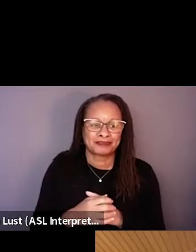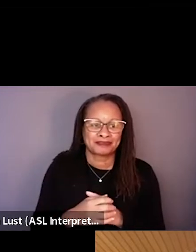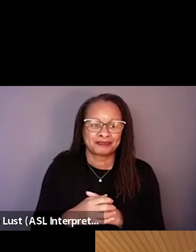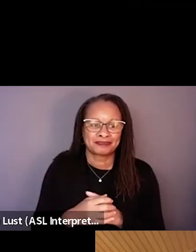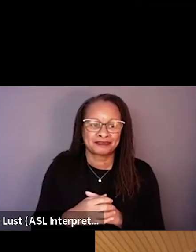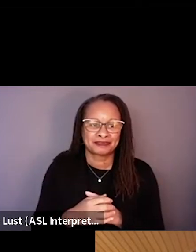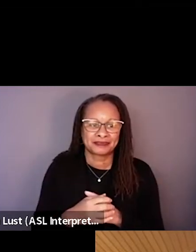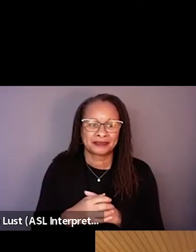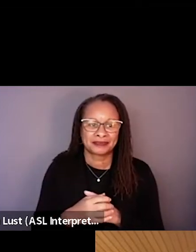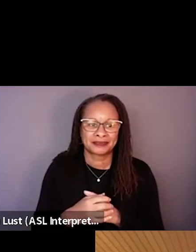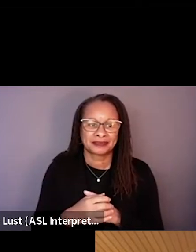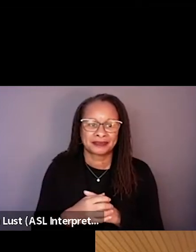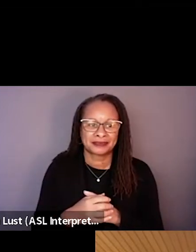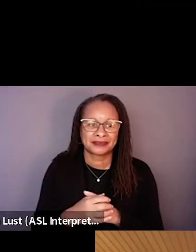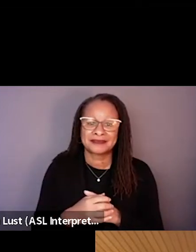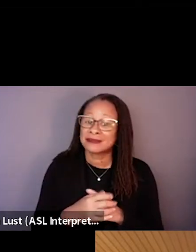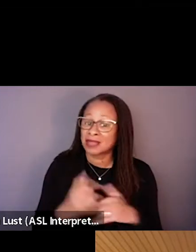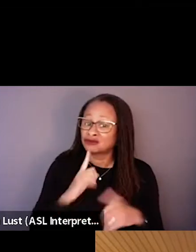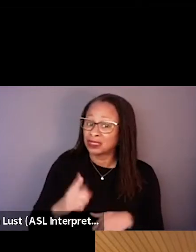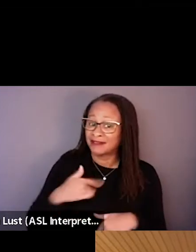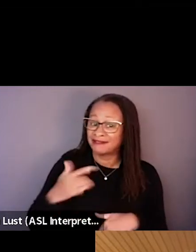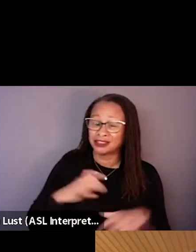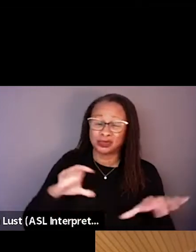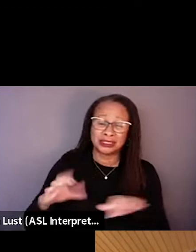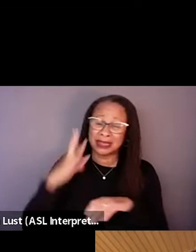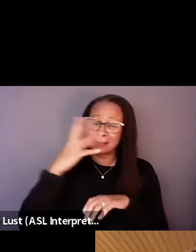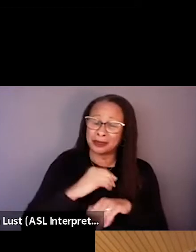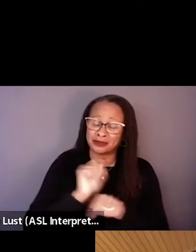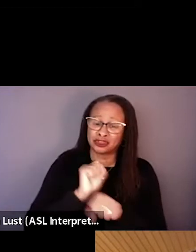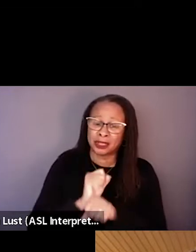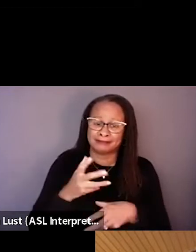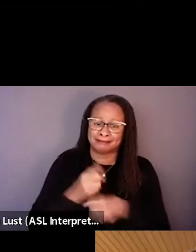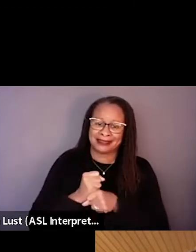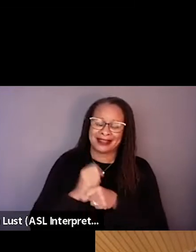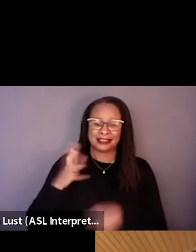but, well, I think you did such a beautiful job in capturing that sort of moment